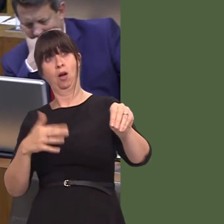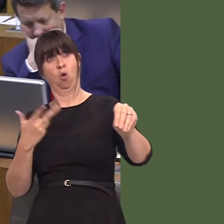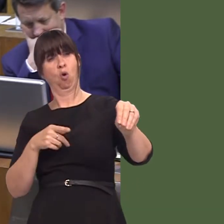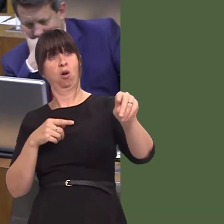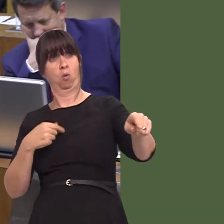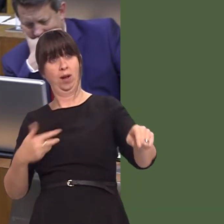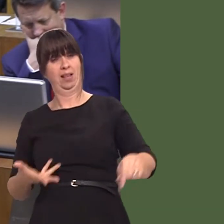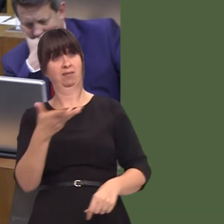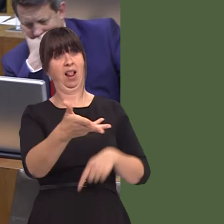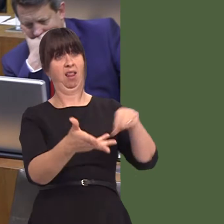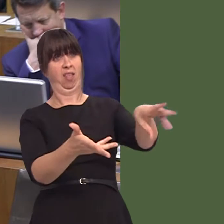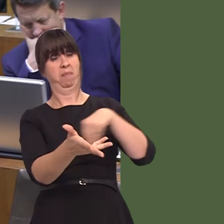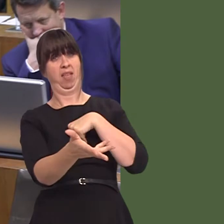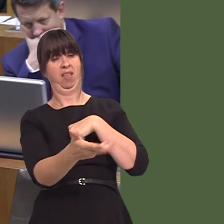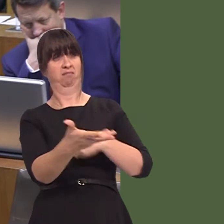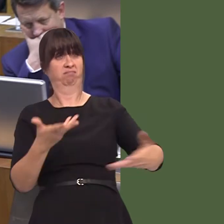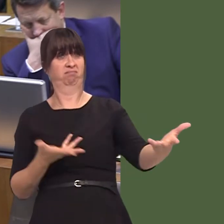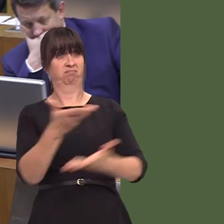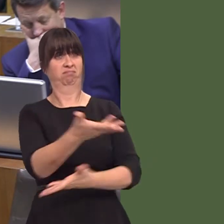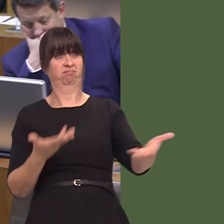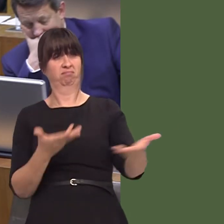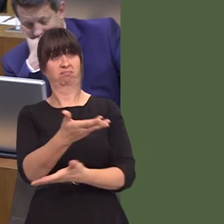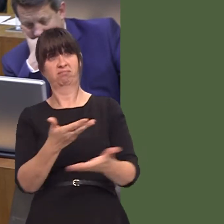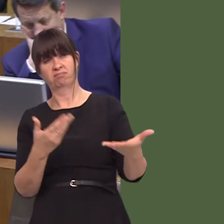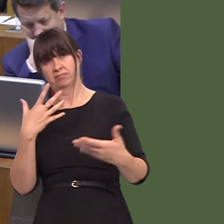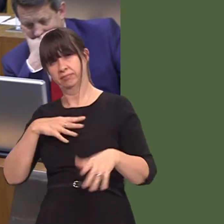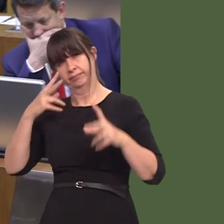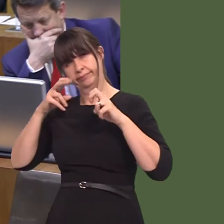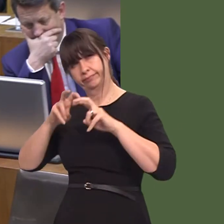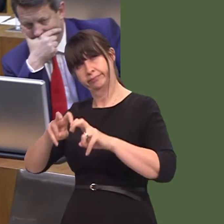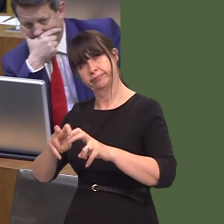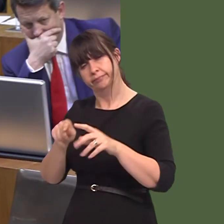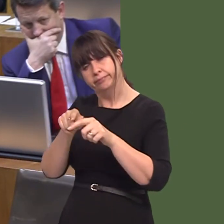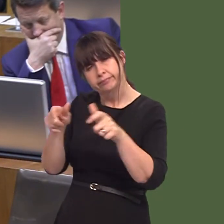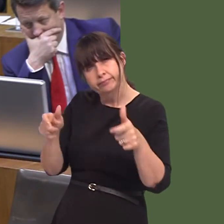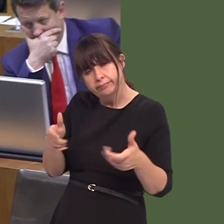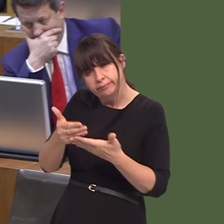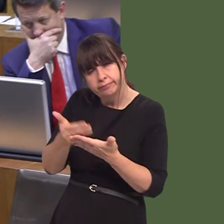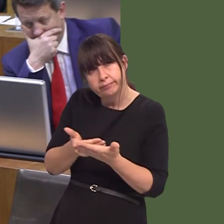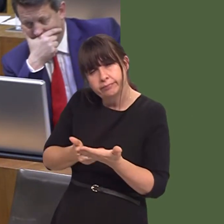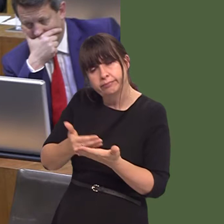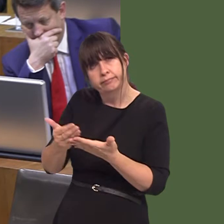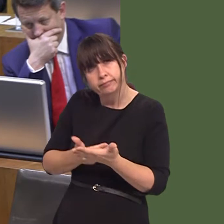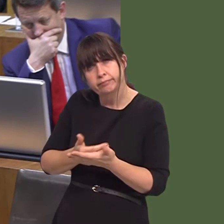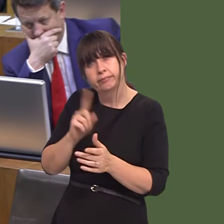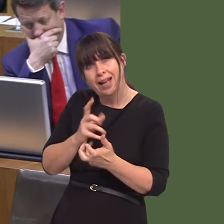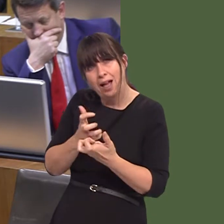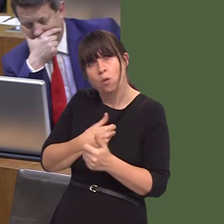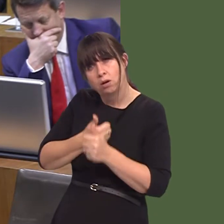We very much are working towards putting together a package of support for businesses who want